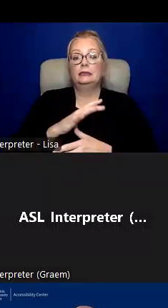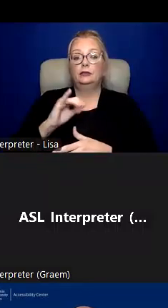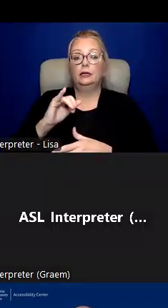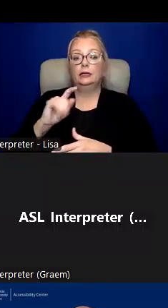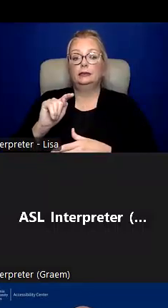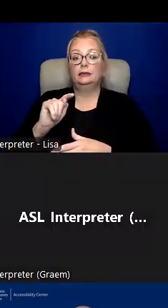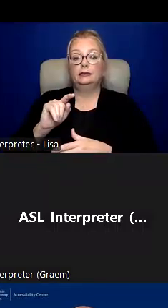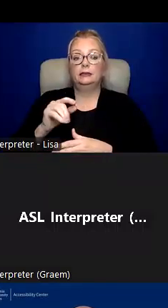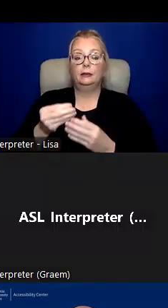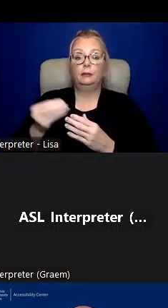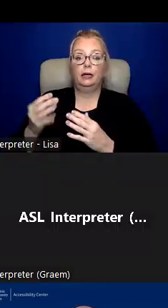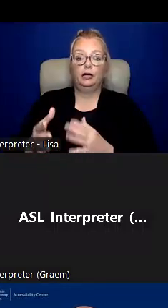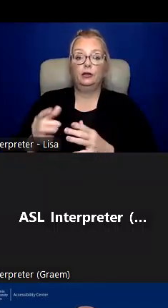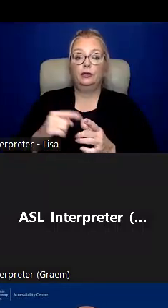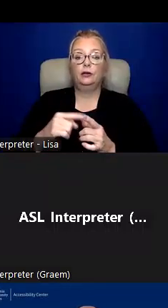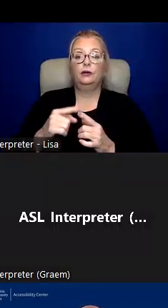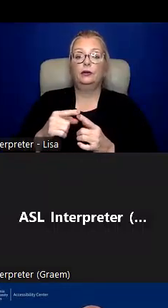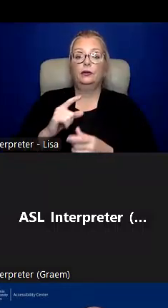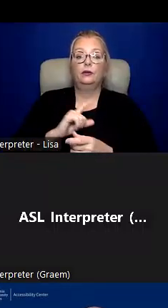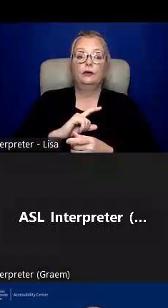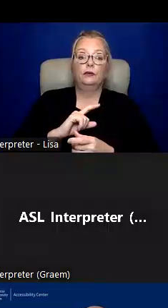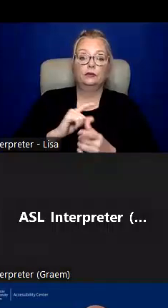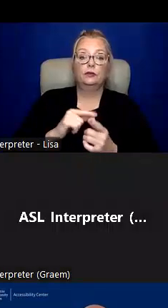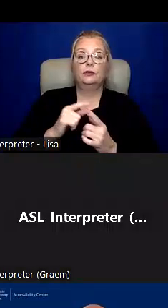and then a procurement program manager.